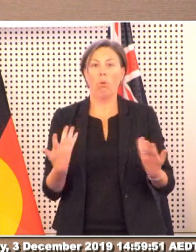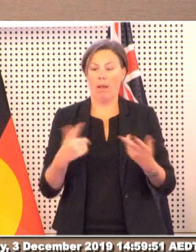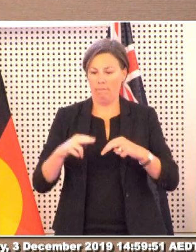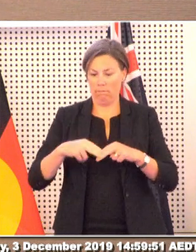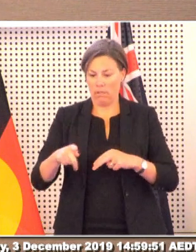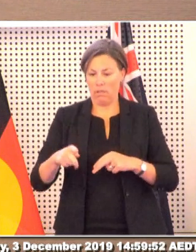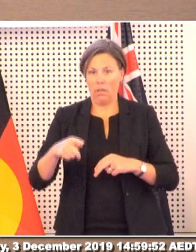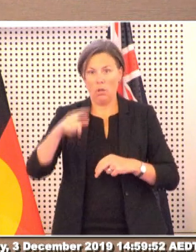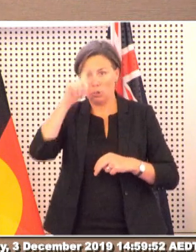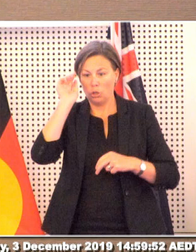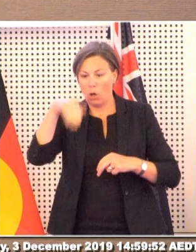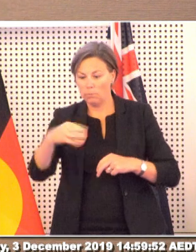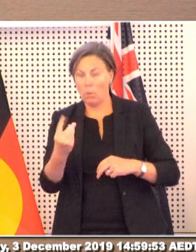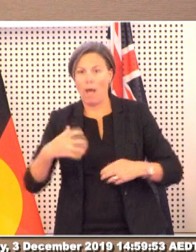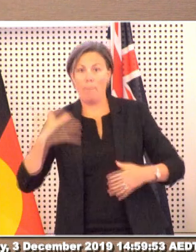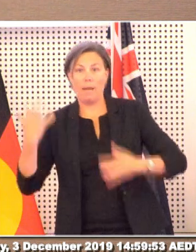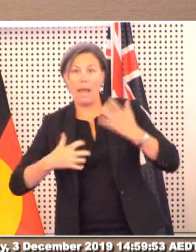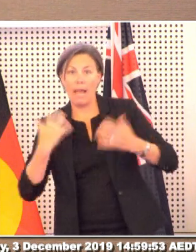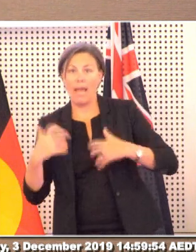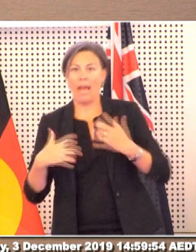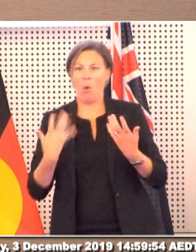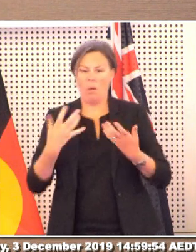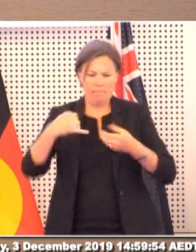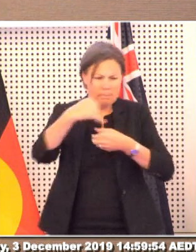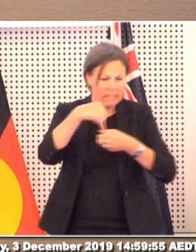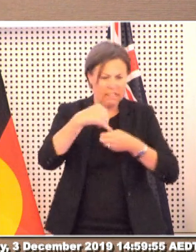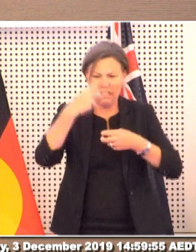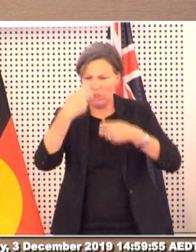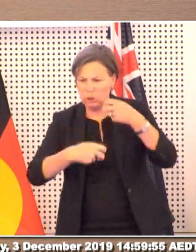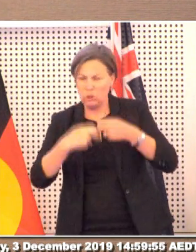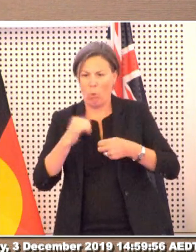practices. It’s absolutely clear that the board is responsible for that.